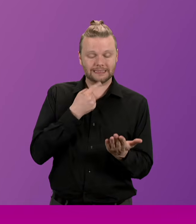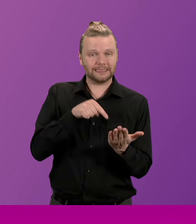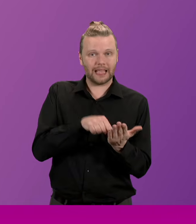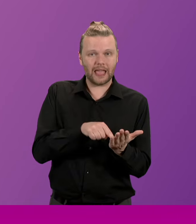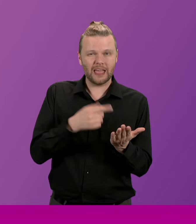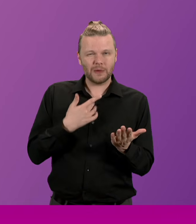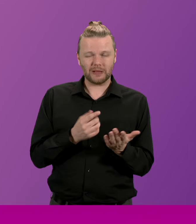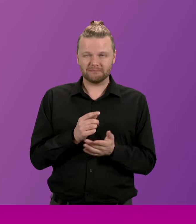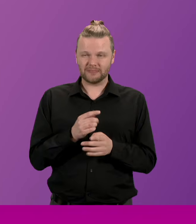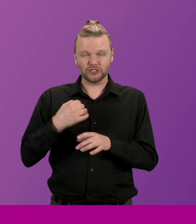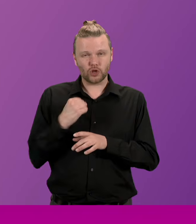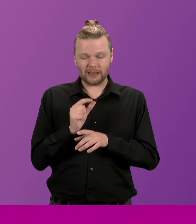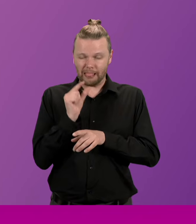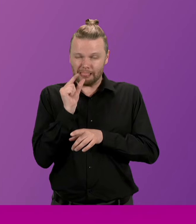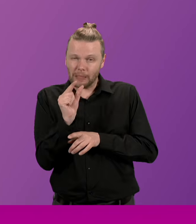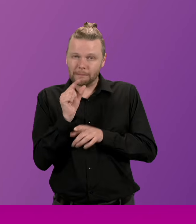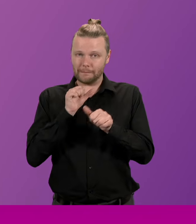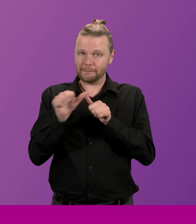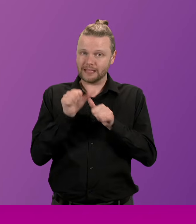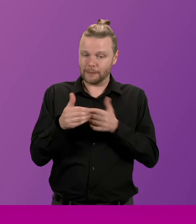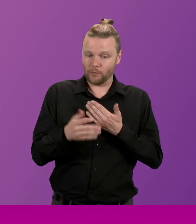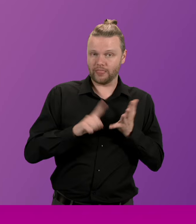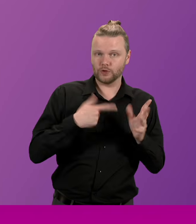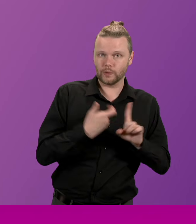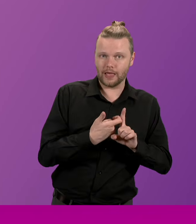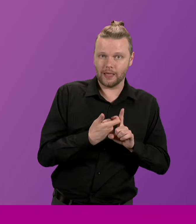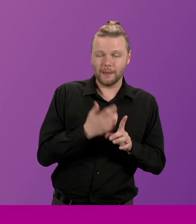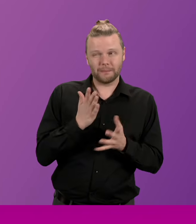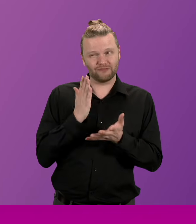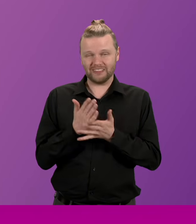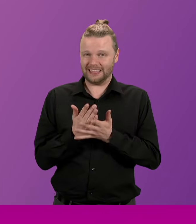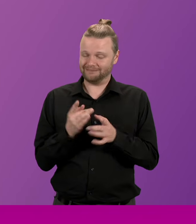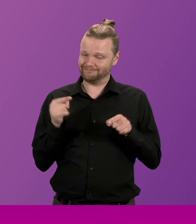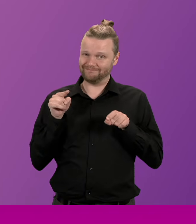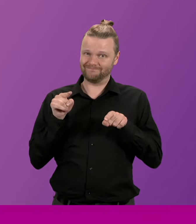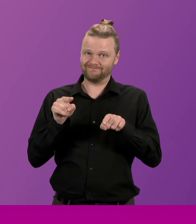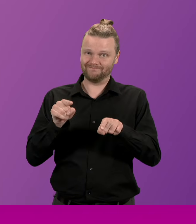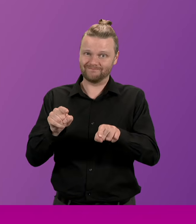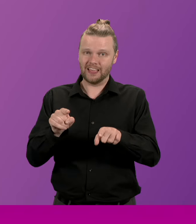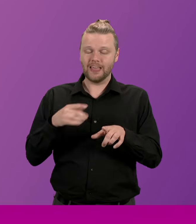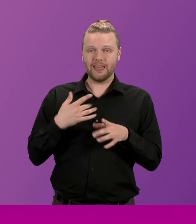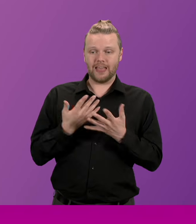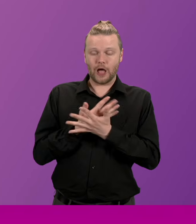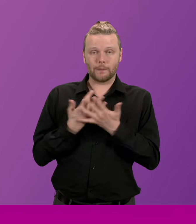marginally better than the United Kingdom as a whole, the trend is in the same direction. Crucially, the proportion of young Scots who are not in education, employment or training